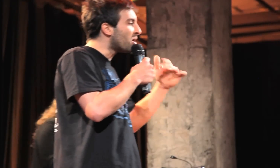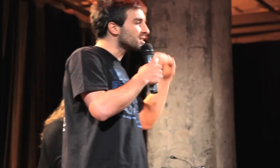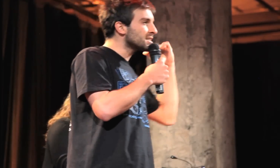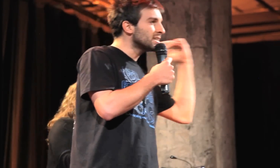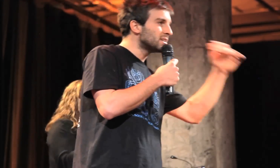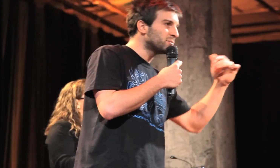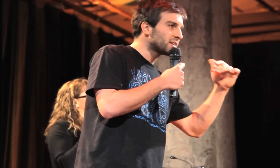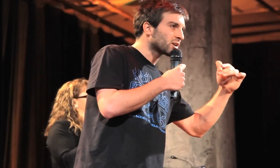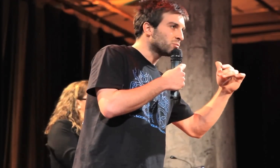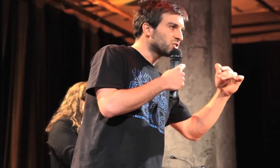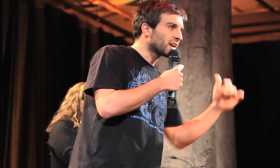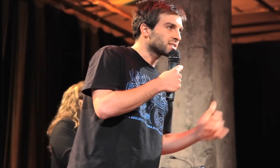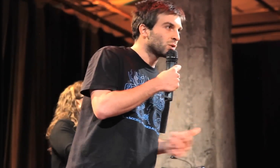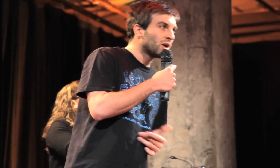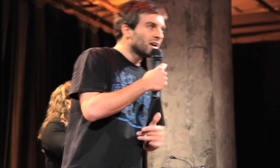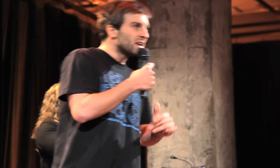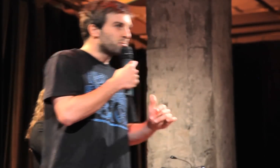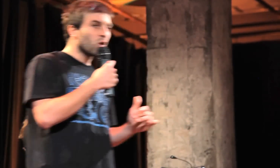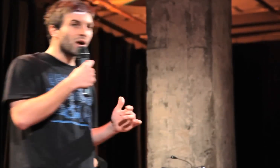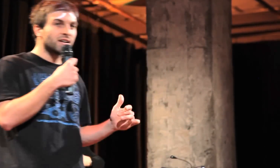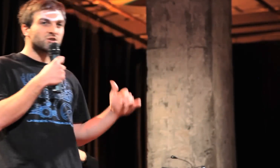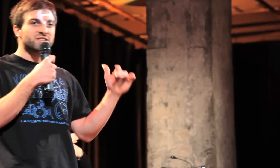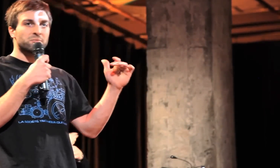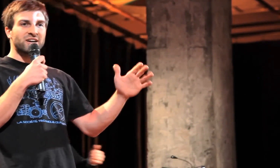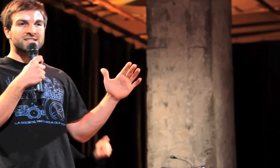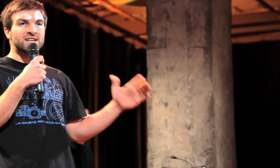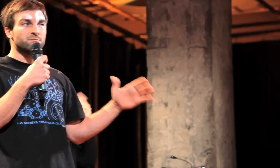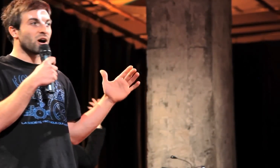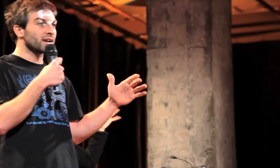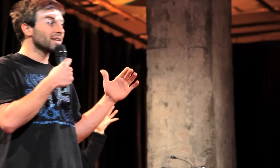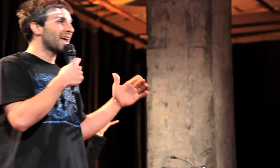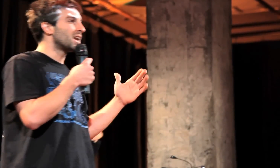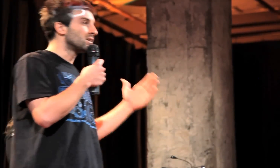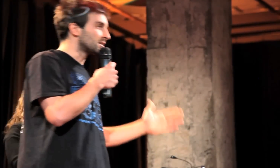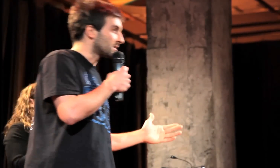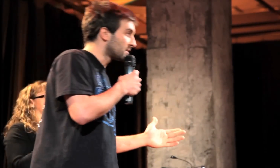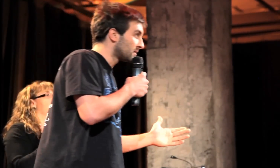...they may in fact break all language barriers.